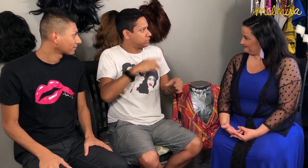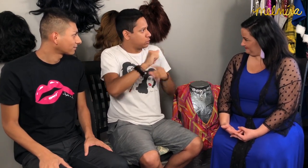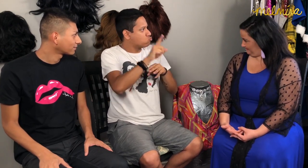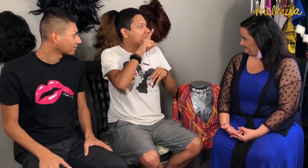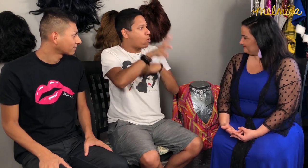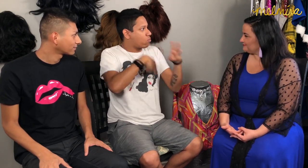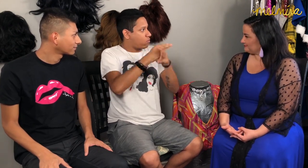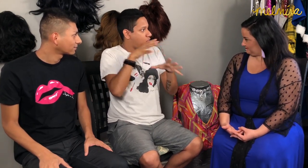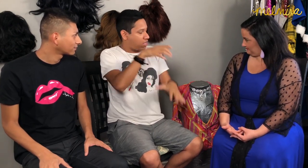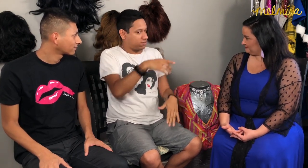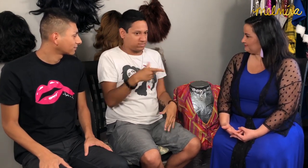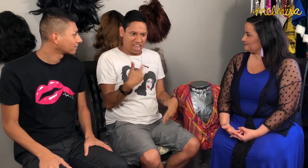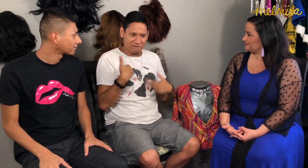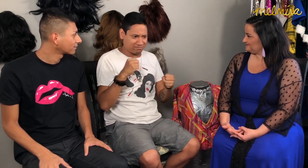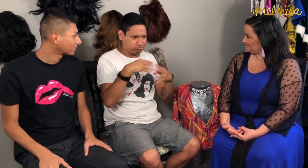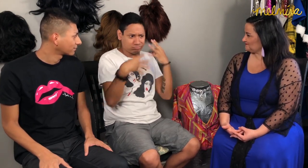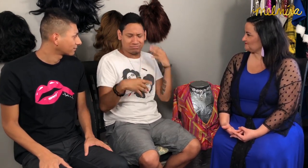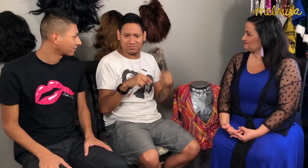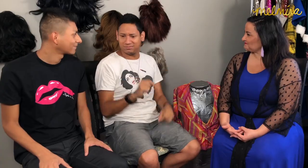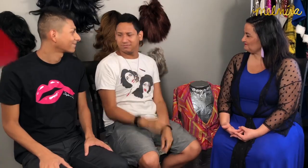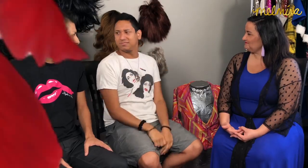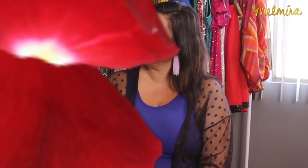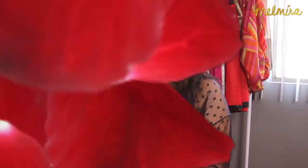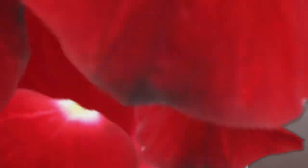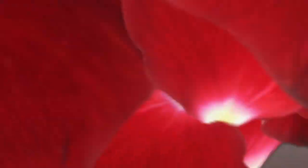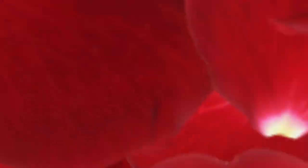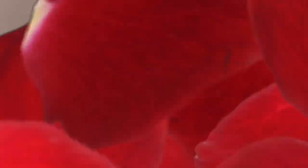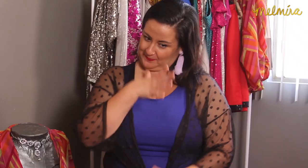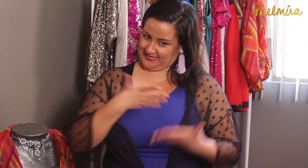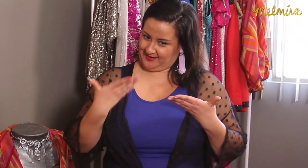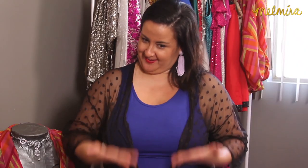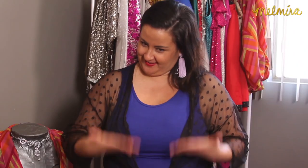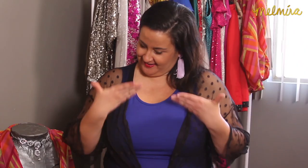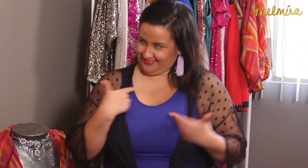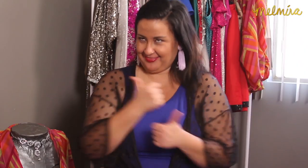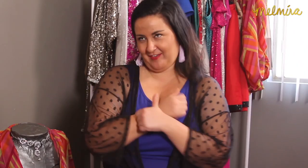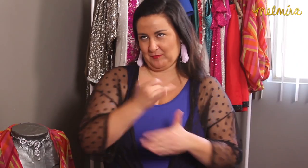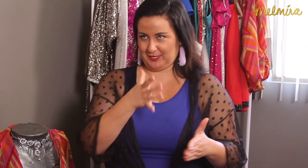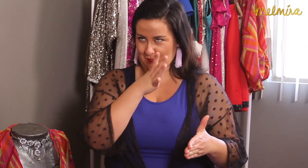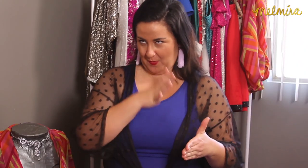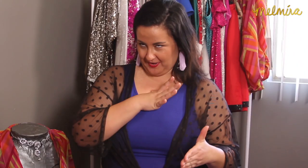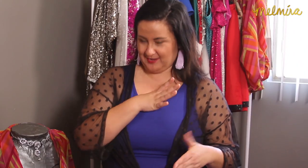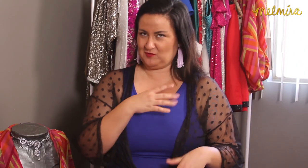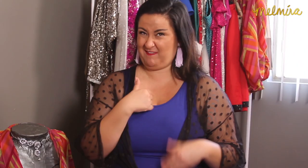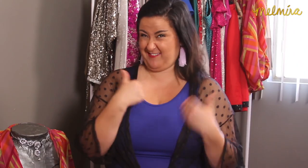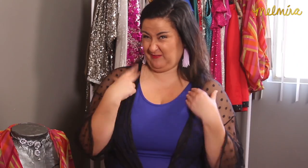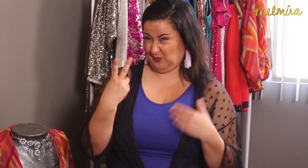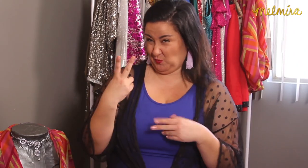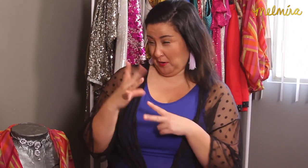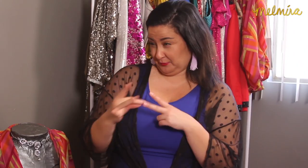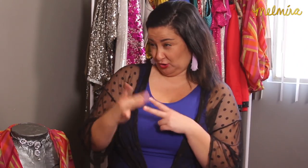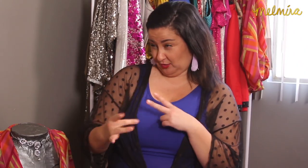the same system as the typical pageants have in the real world. You know, I have to say, as a woman, I love being a woman, I